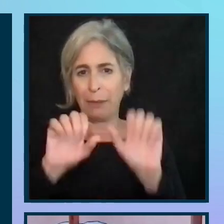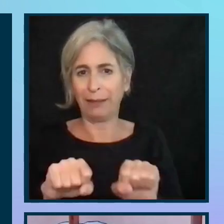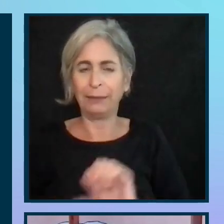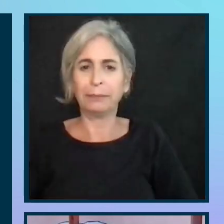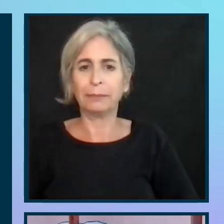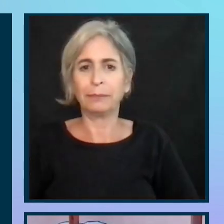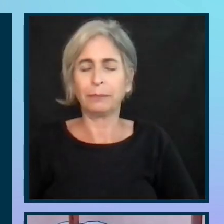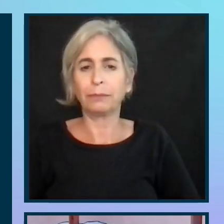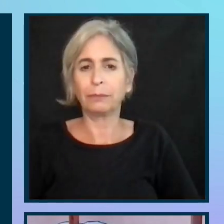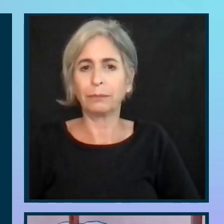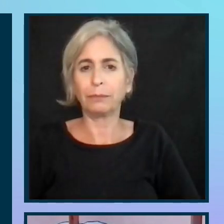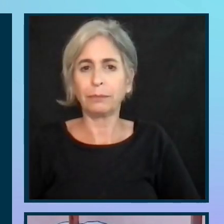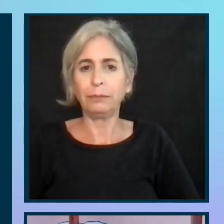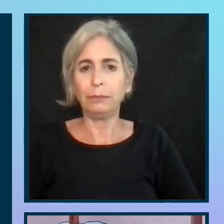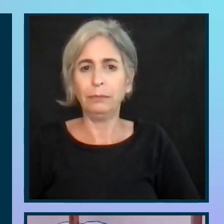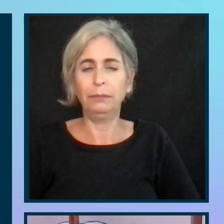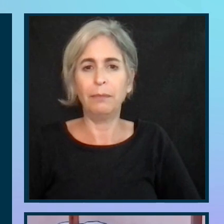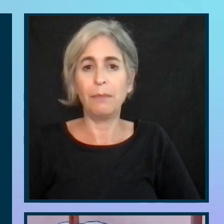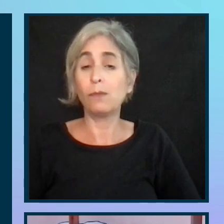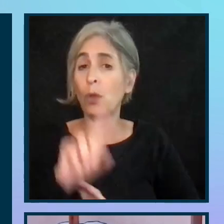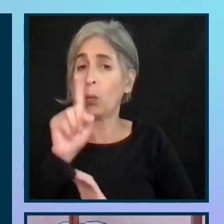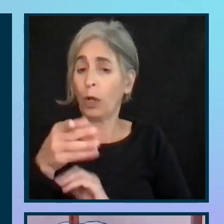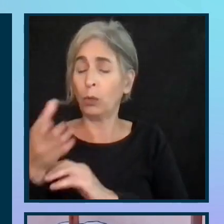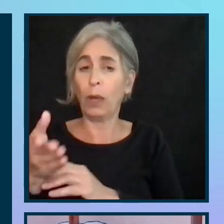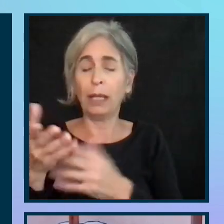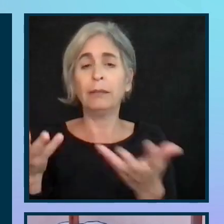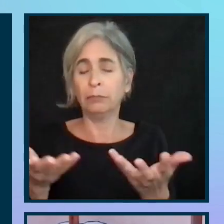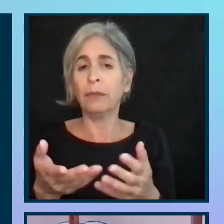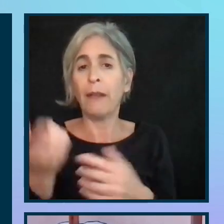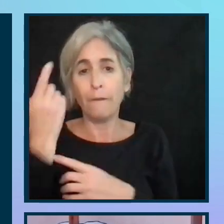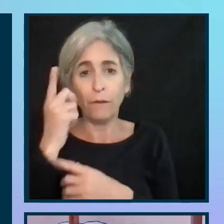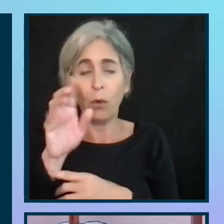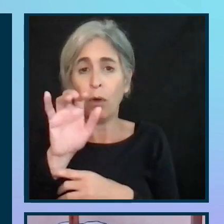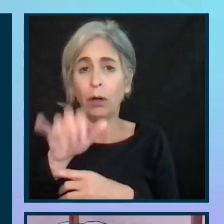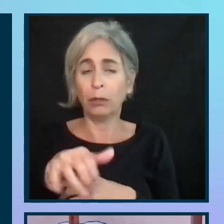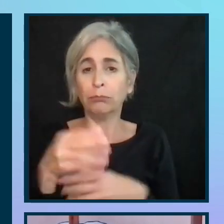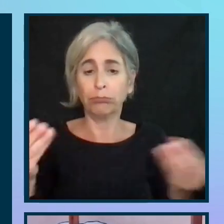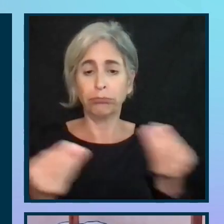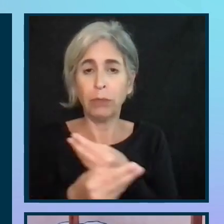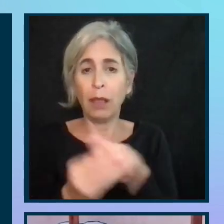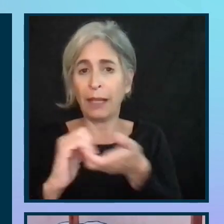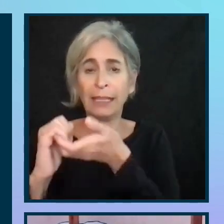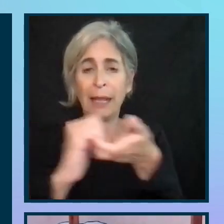so one way to facilitate the collaborative planning bit